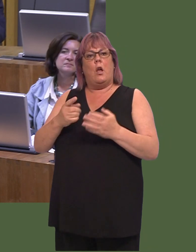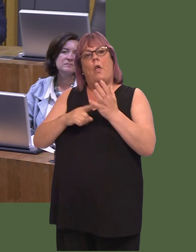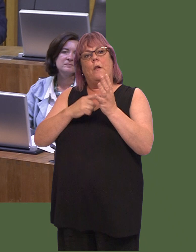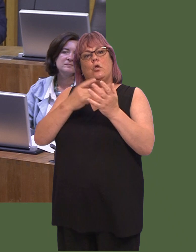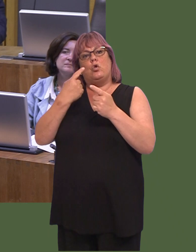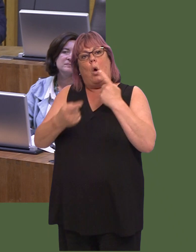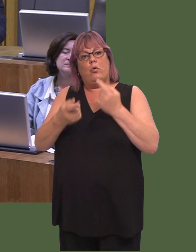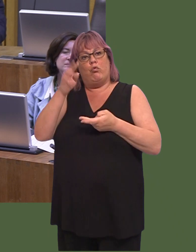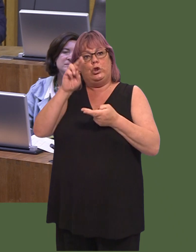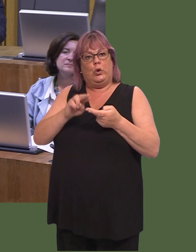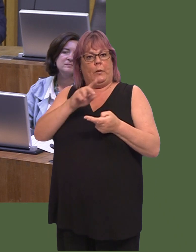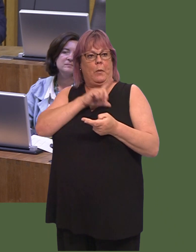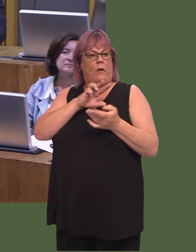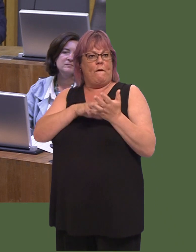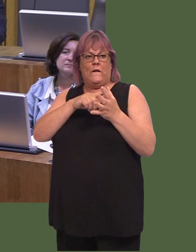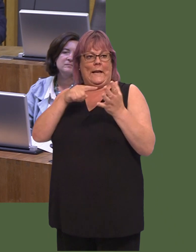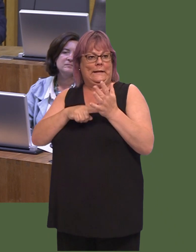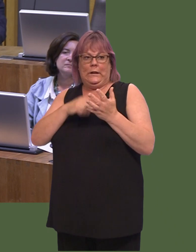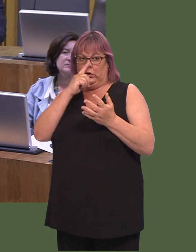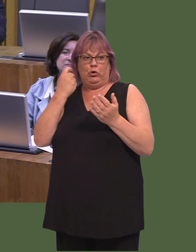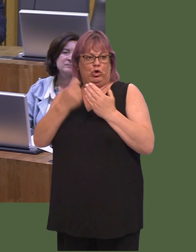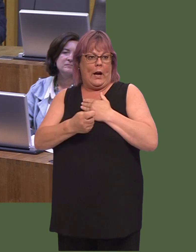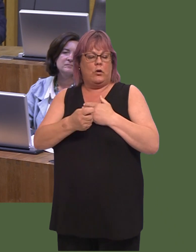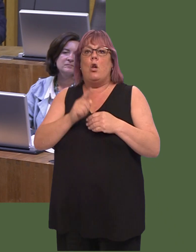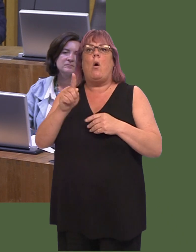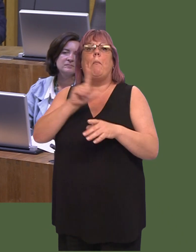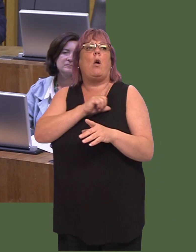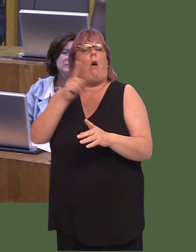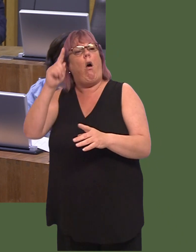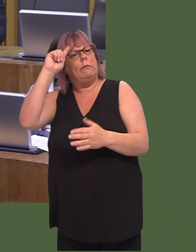I mean, the reduction of the tolls was due entirely to the fact that VAT was no longer chargeable on them.